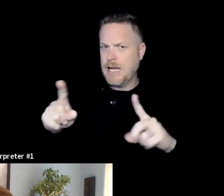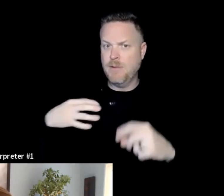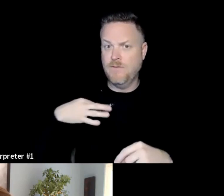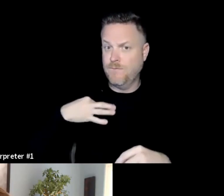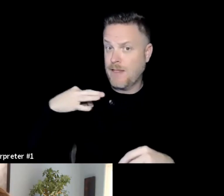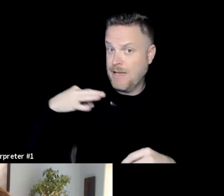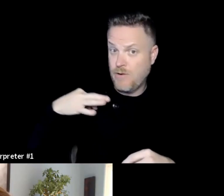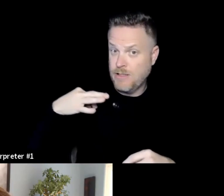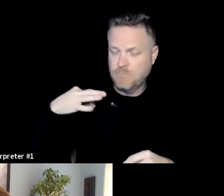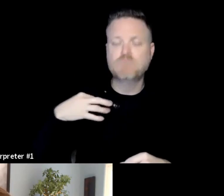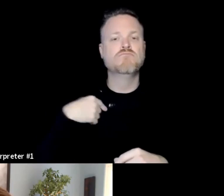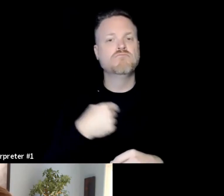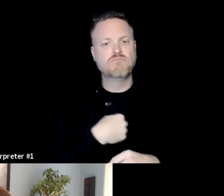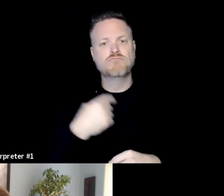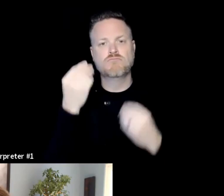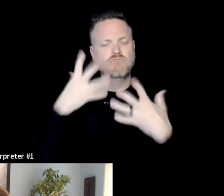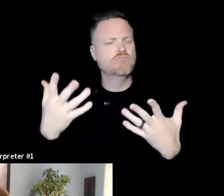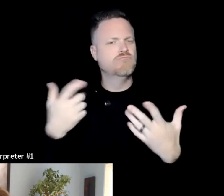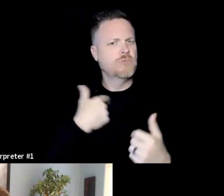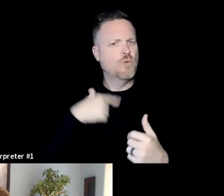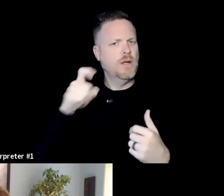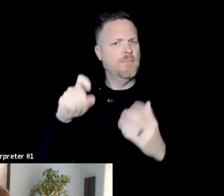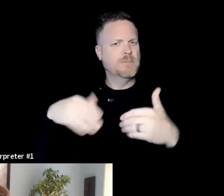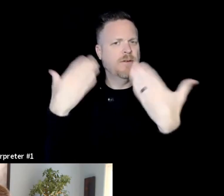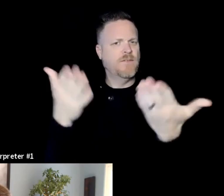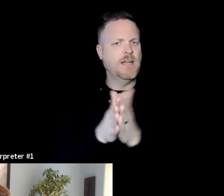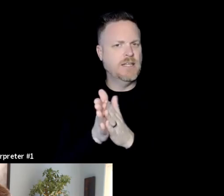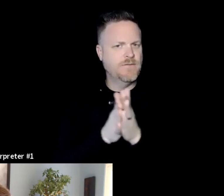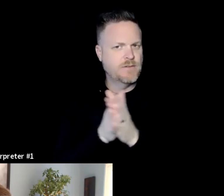So we said, look, we have to provide an incentive, a velvet hammer if you will.